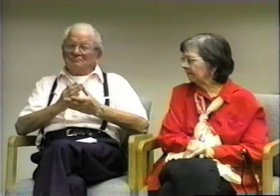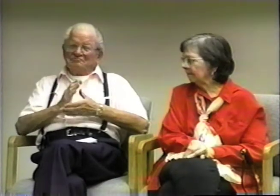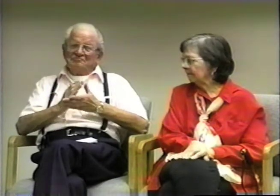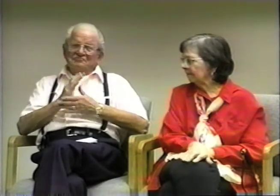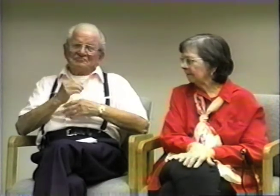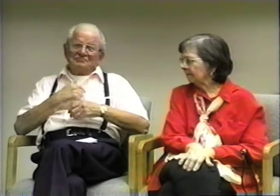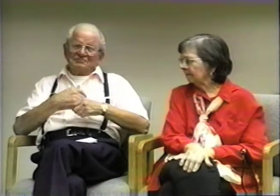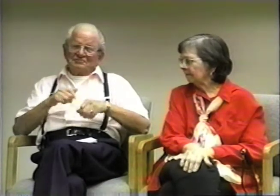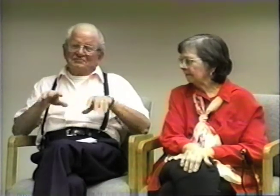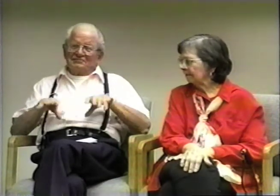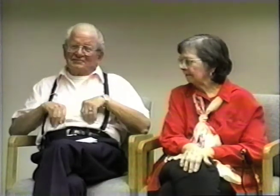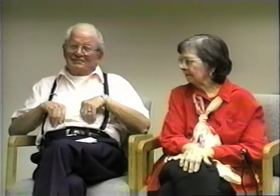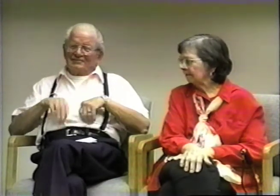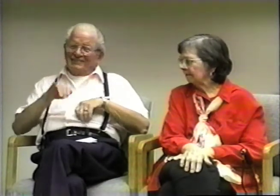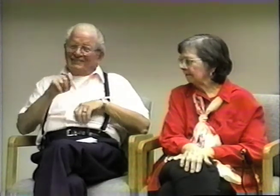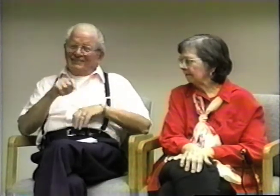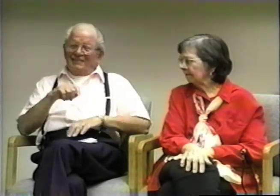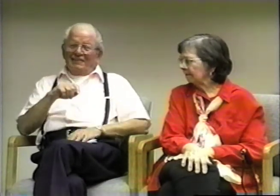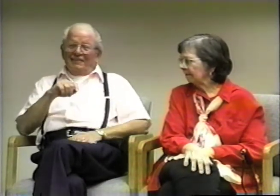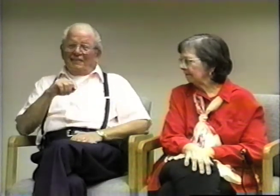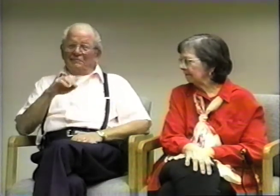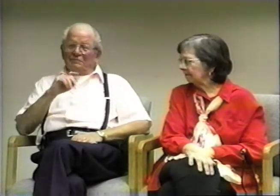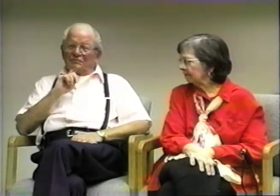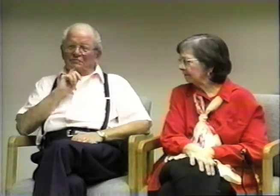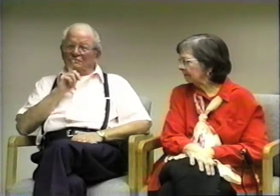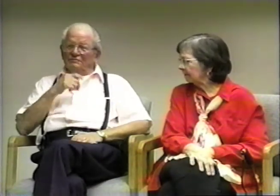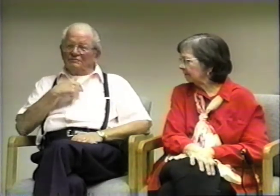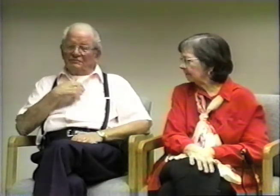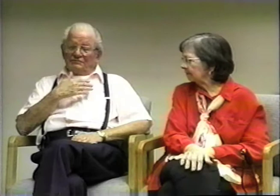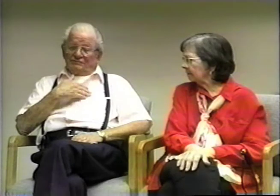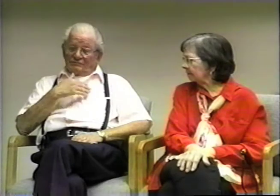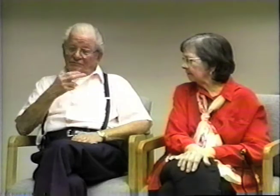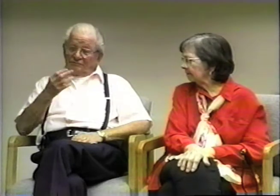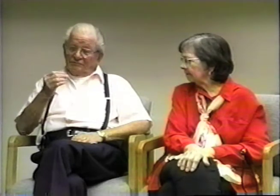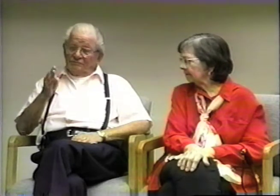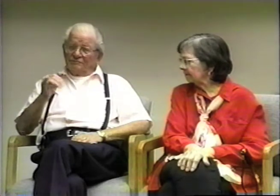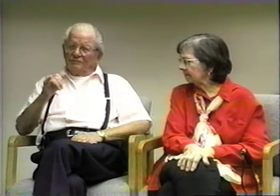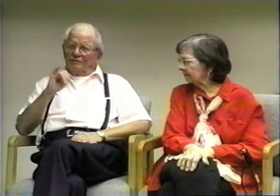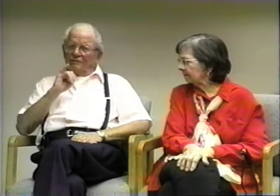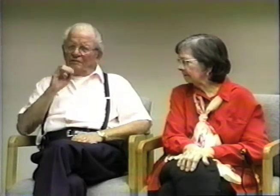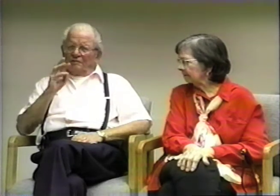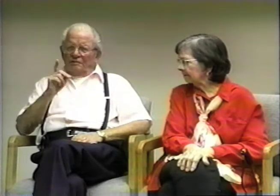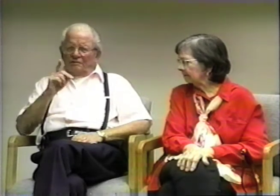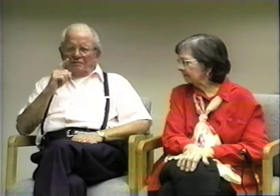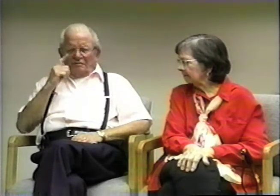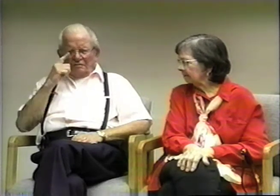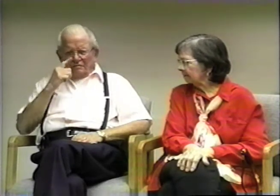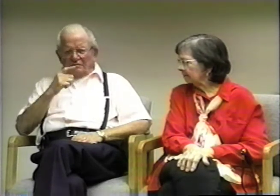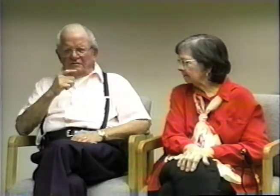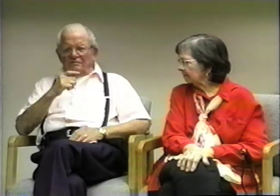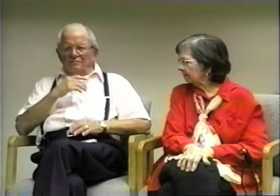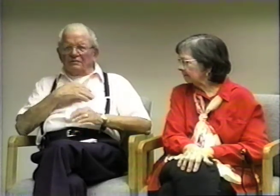I like it. I can handle it. Really, let me think.